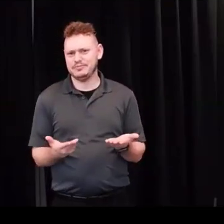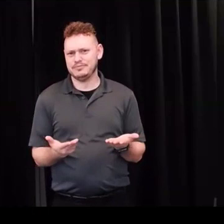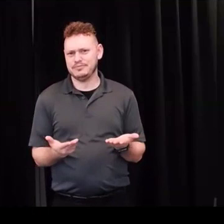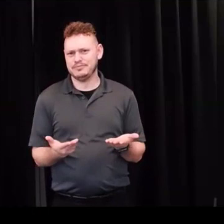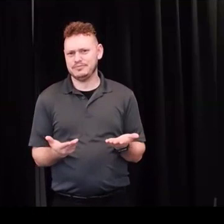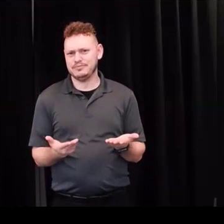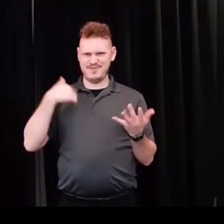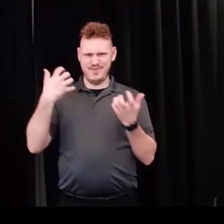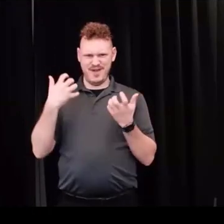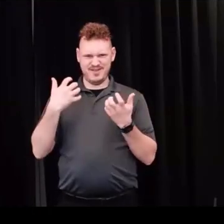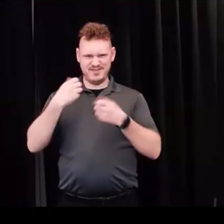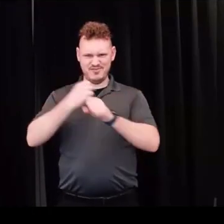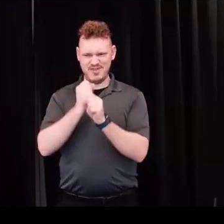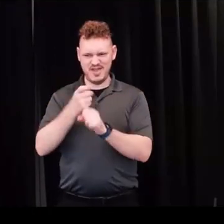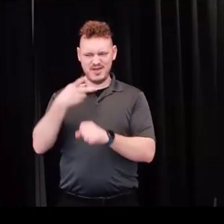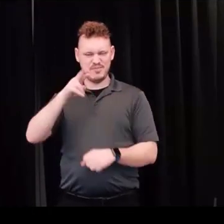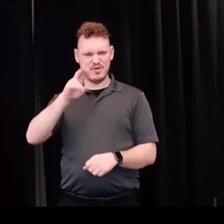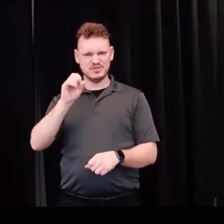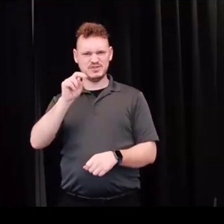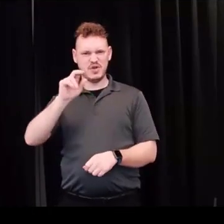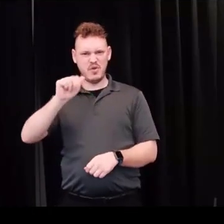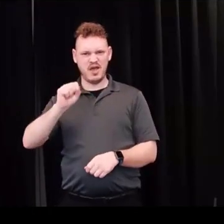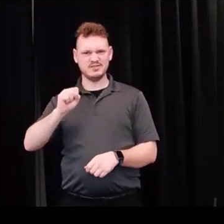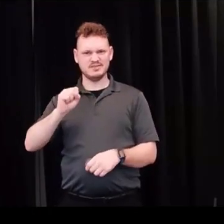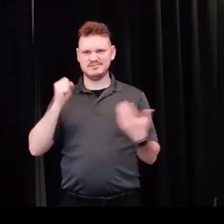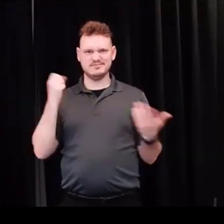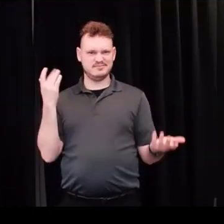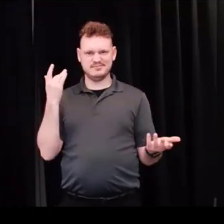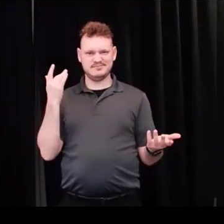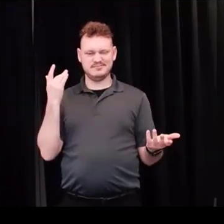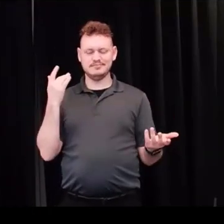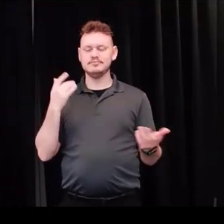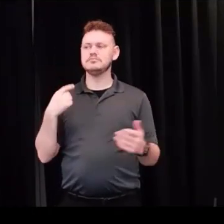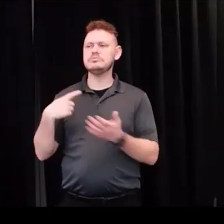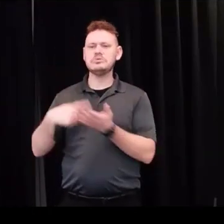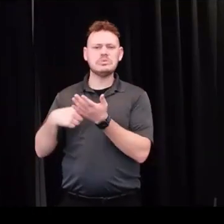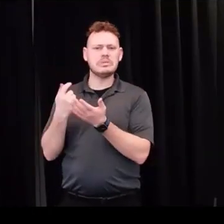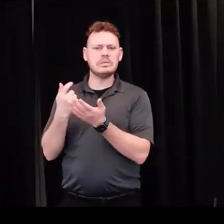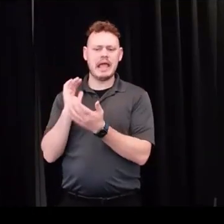create personas? So, I know we kind of talked a little bit about our background yesterday,